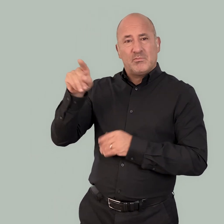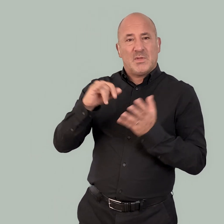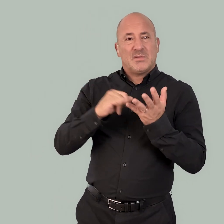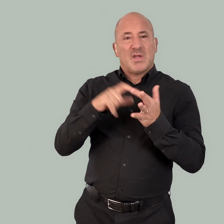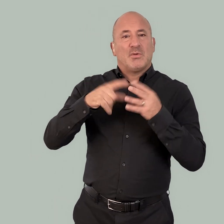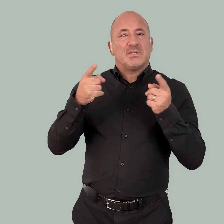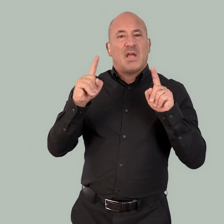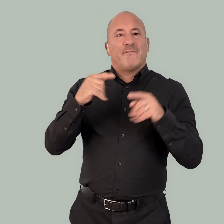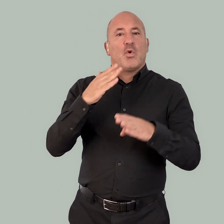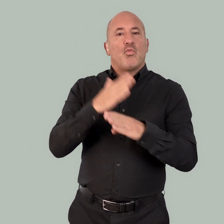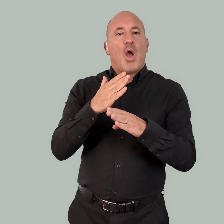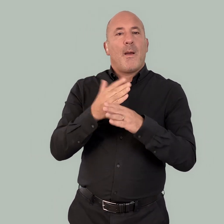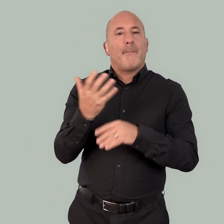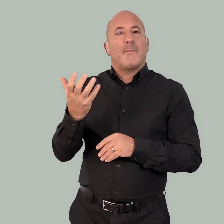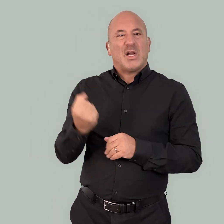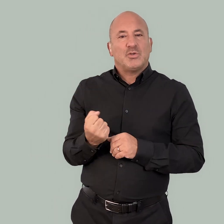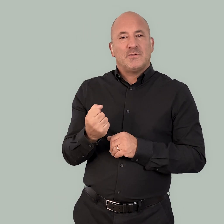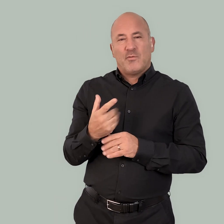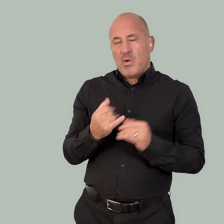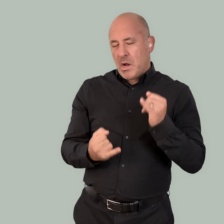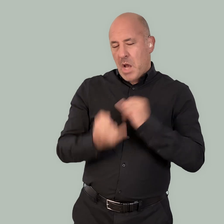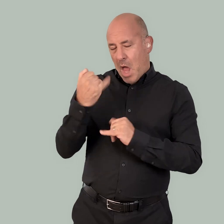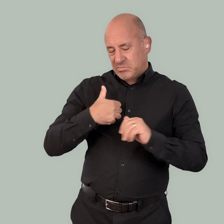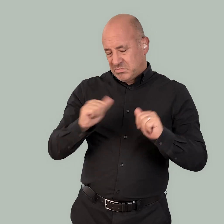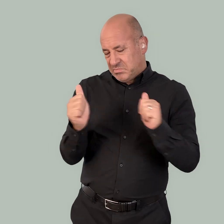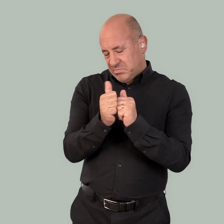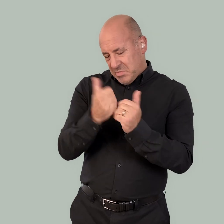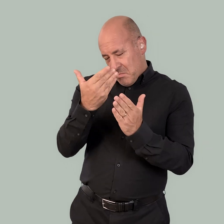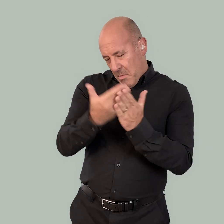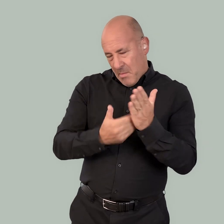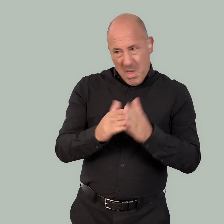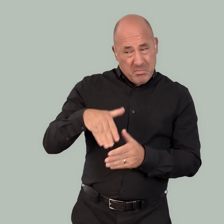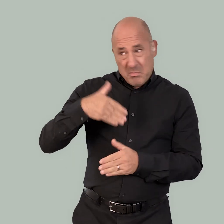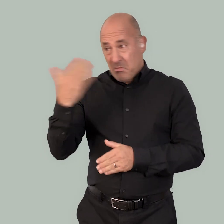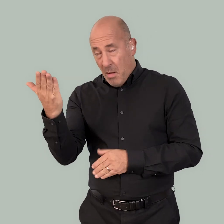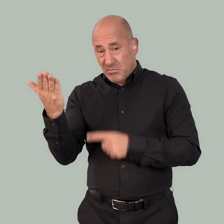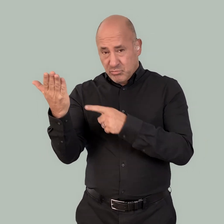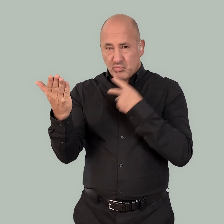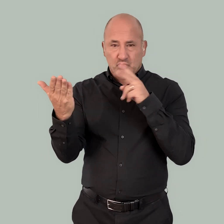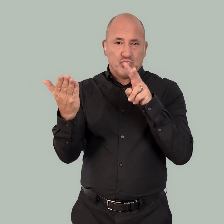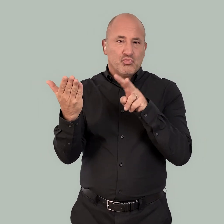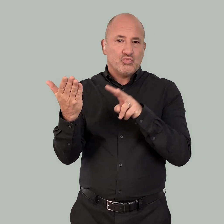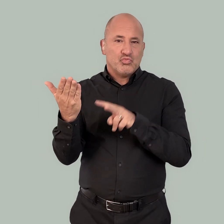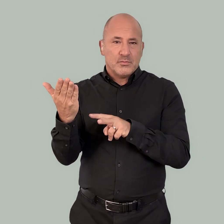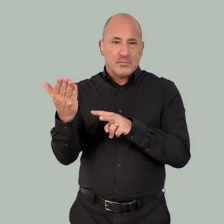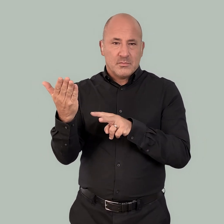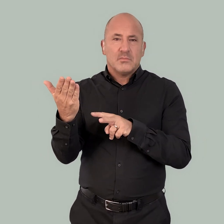the Secretary of State for Work and Pensions for final decisions.